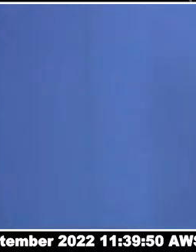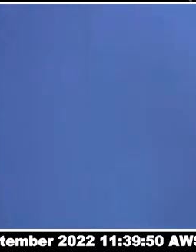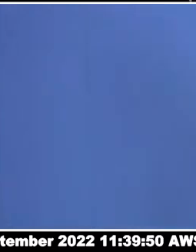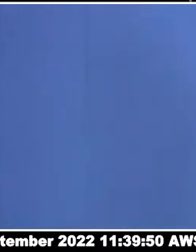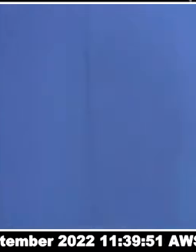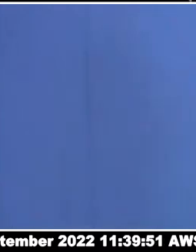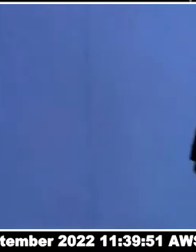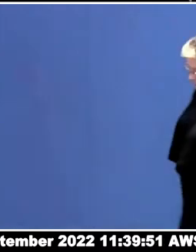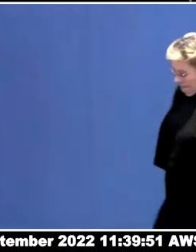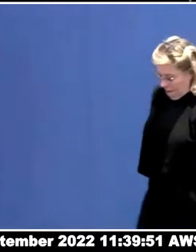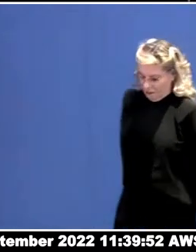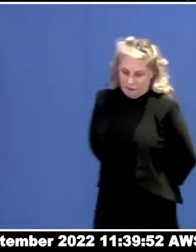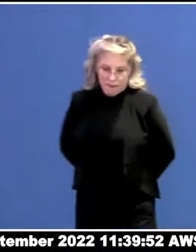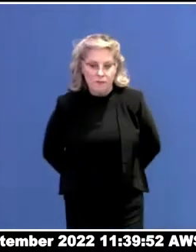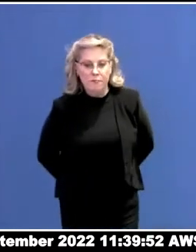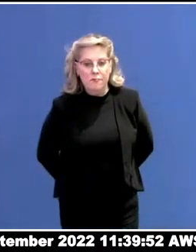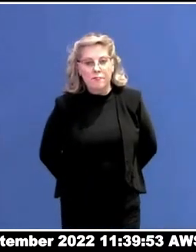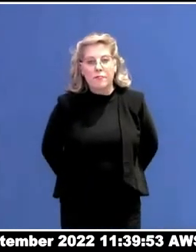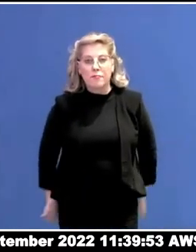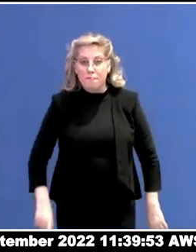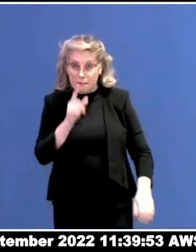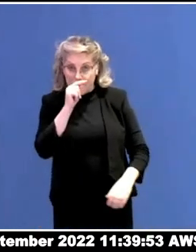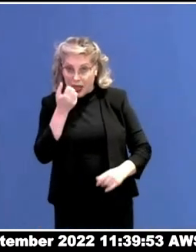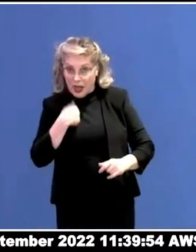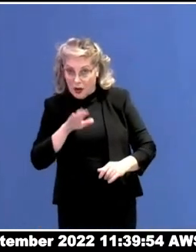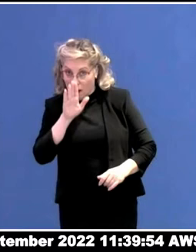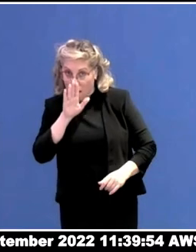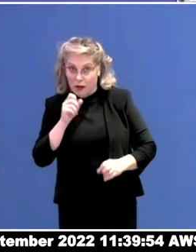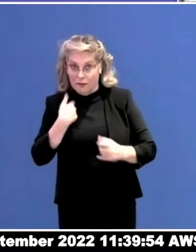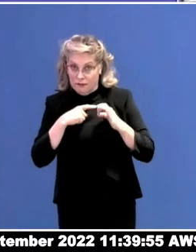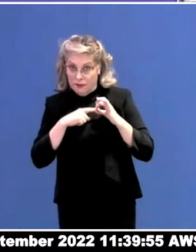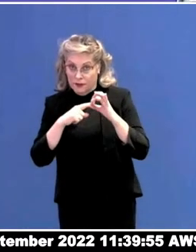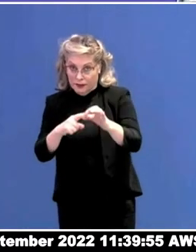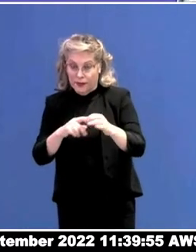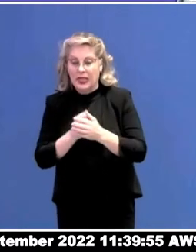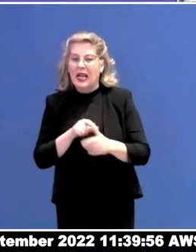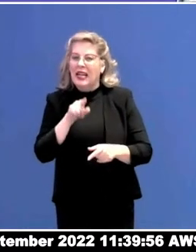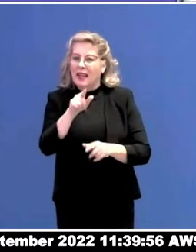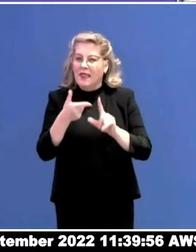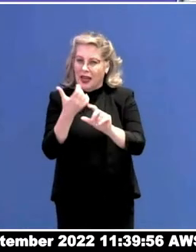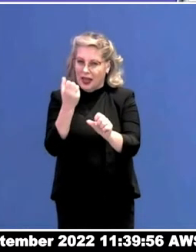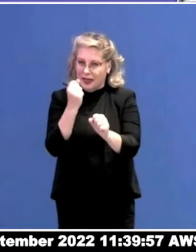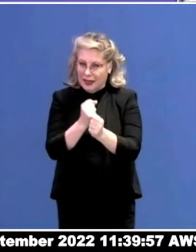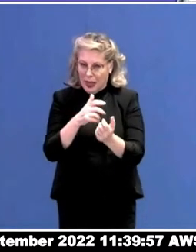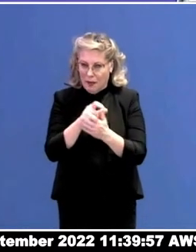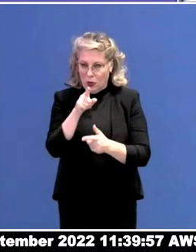question here. The example that Ms McMahon read out that occurred on your first day of